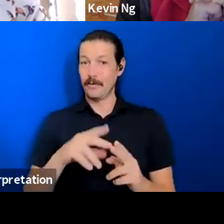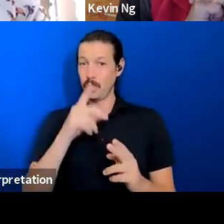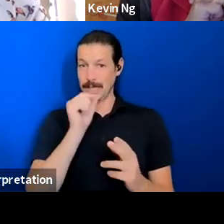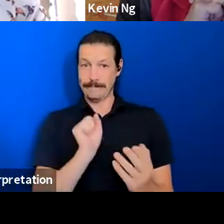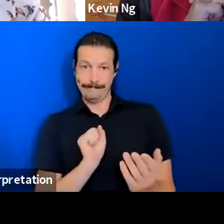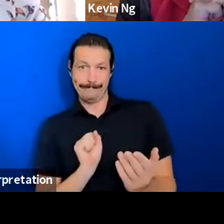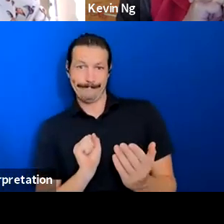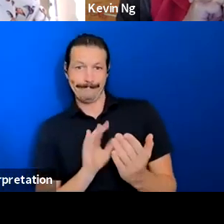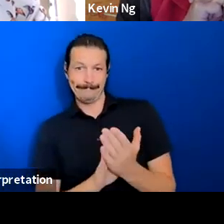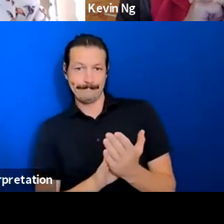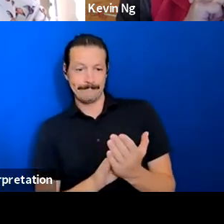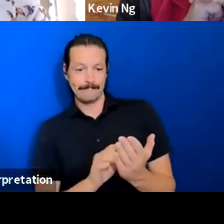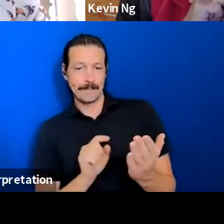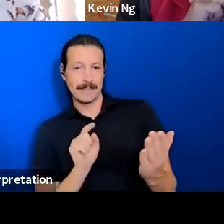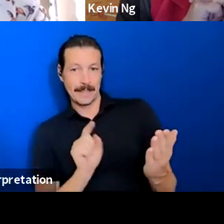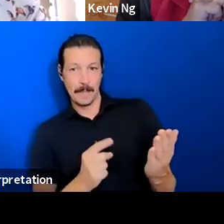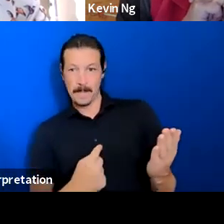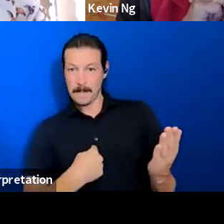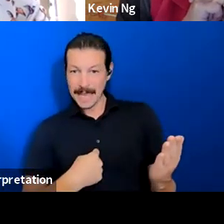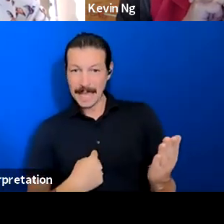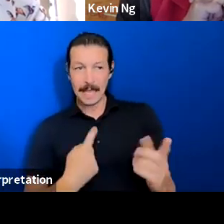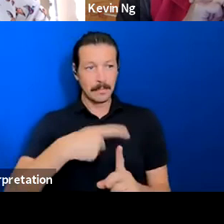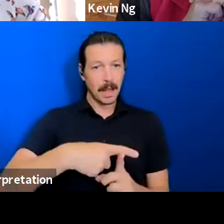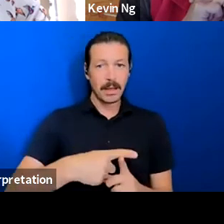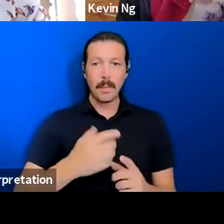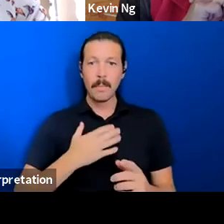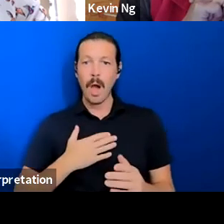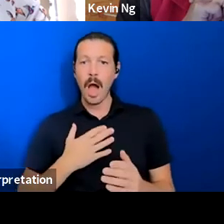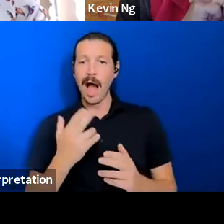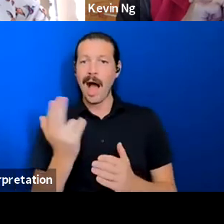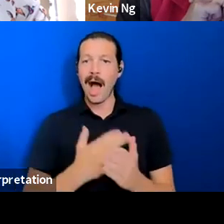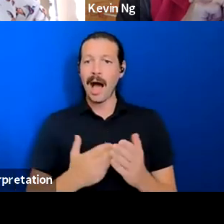unique voice to have at the table then I think that's the best way to make your application.